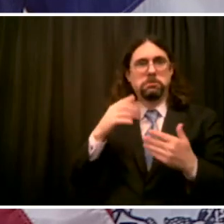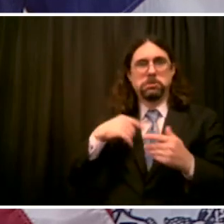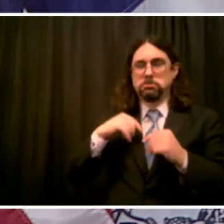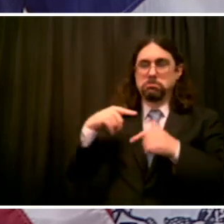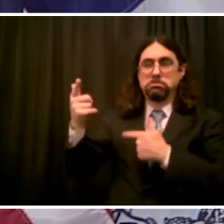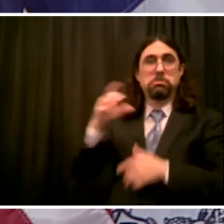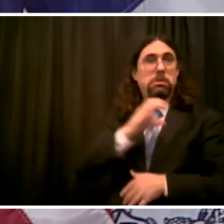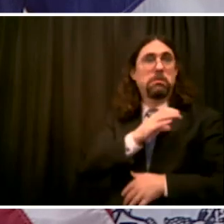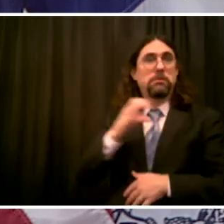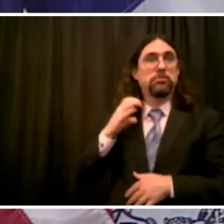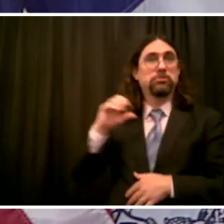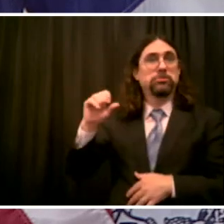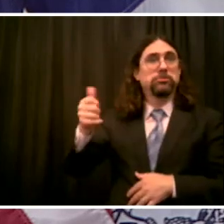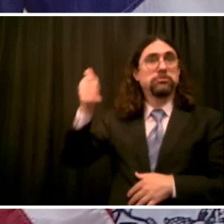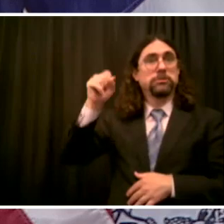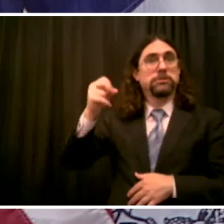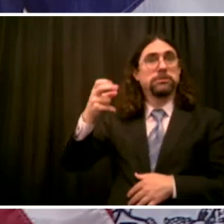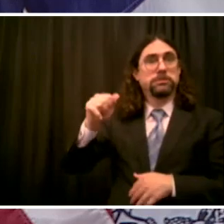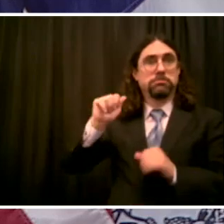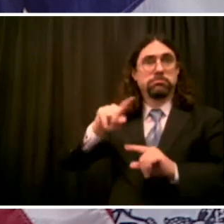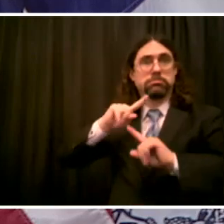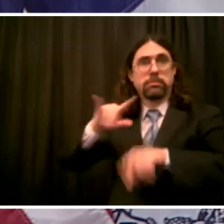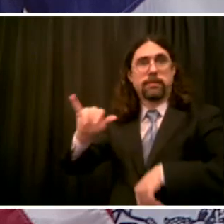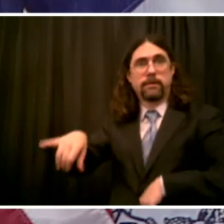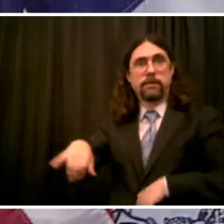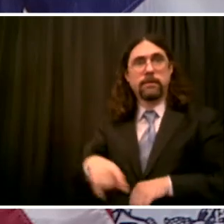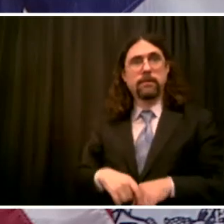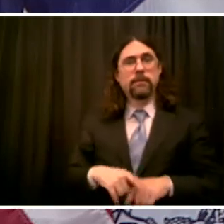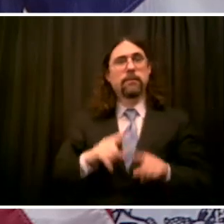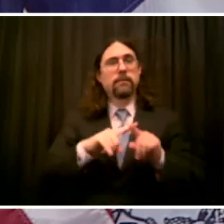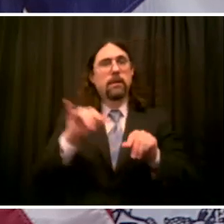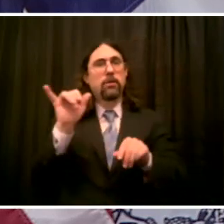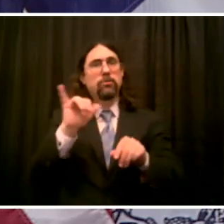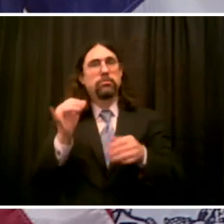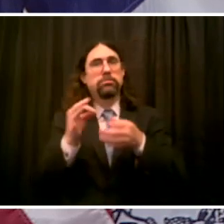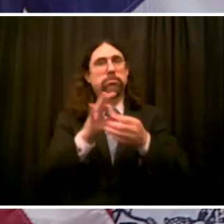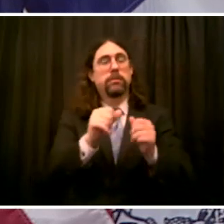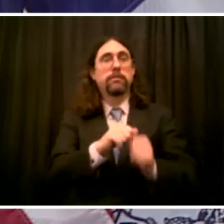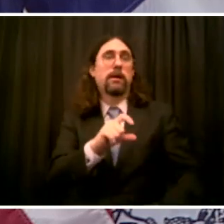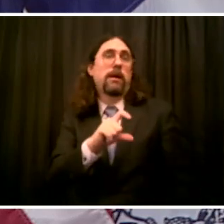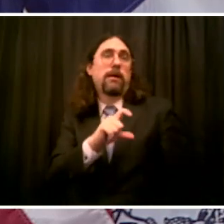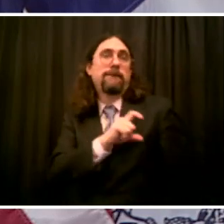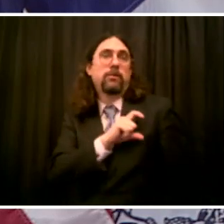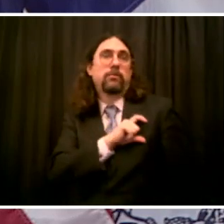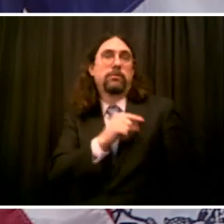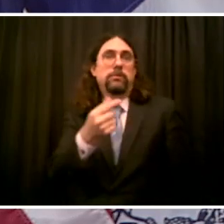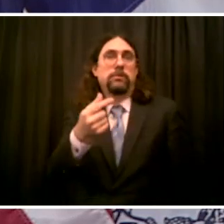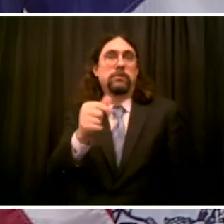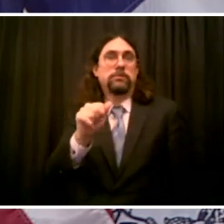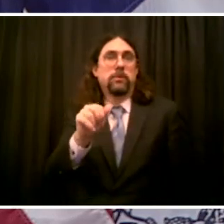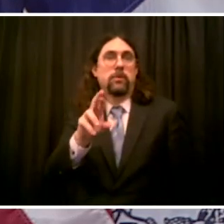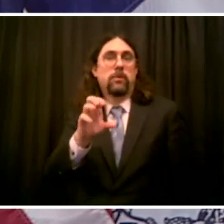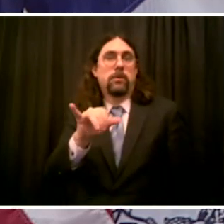LET ME HAVE THE MMCOISSIONER SPEAK TO THAT AND THE CASE OF OFFICER GARCIA. YEP, SO, I'LL START WITH THE